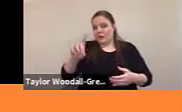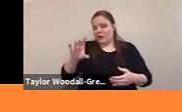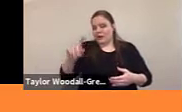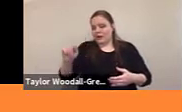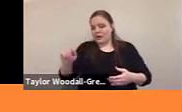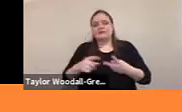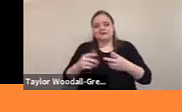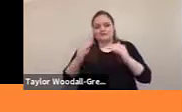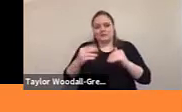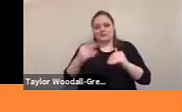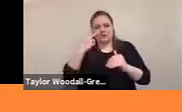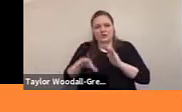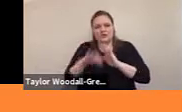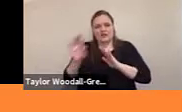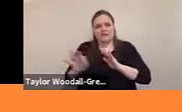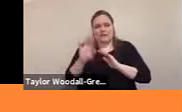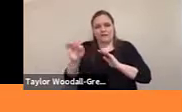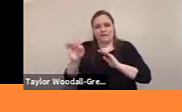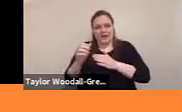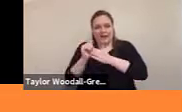And if you need help with creating accessible branding,